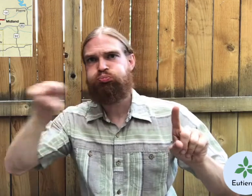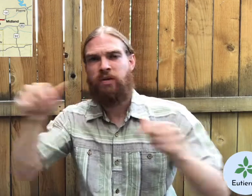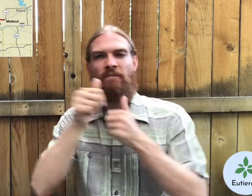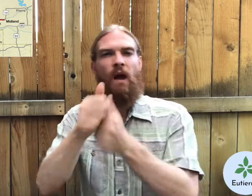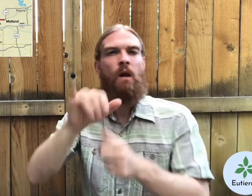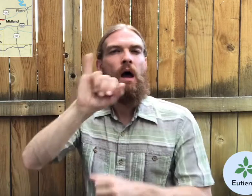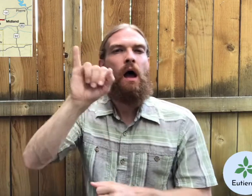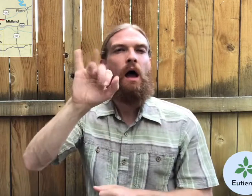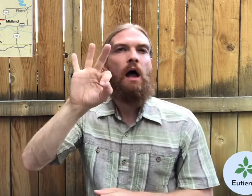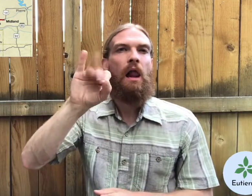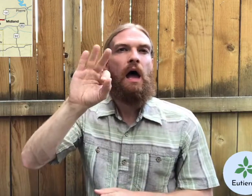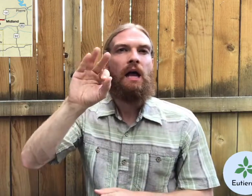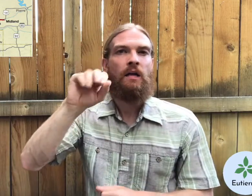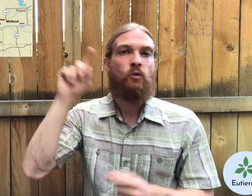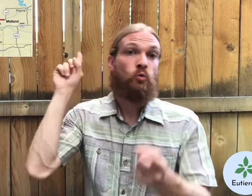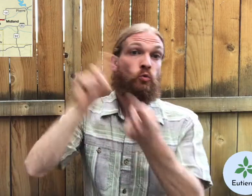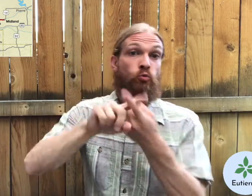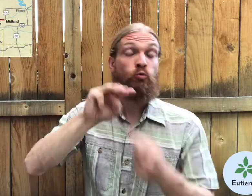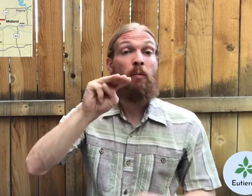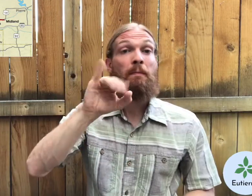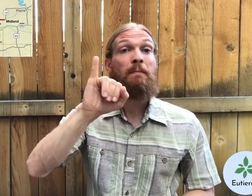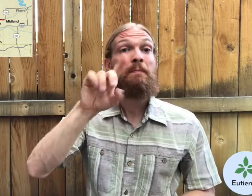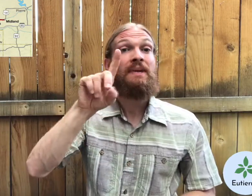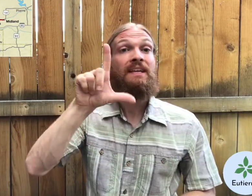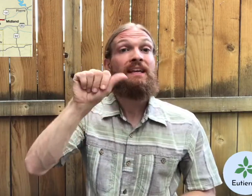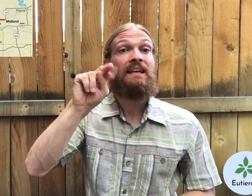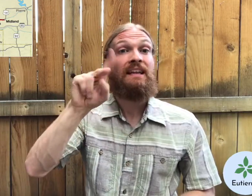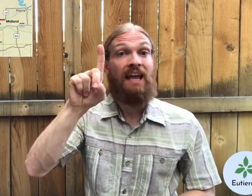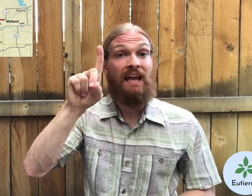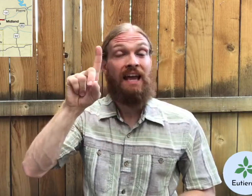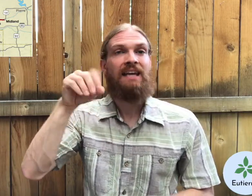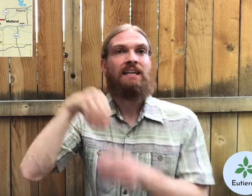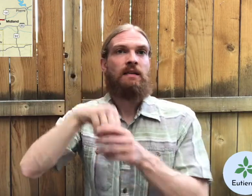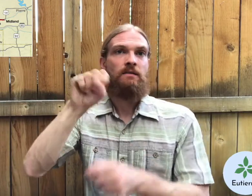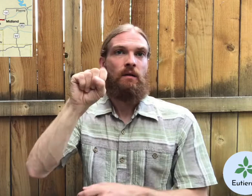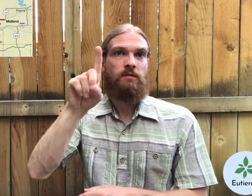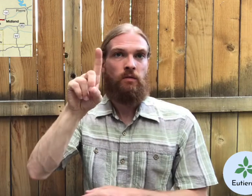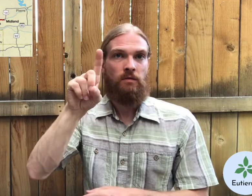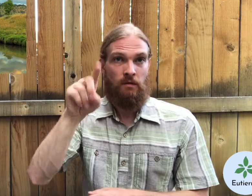following the I-90 to Midland, South Dakota.